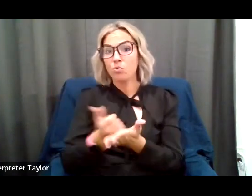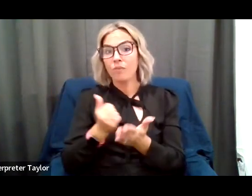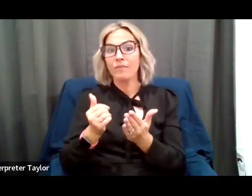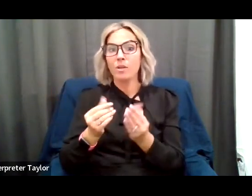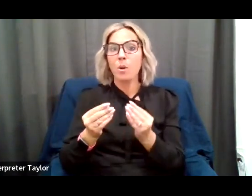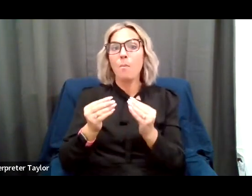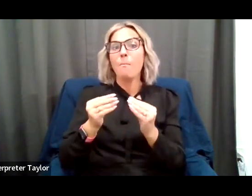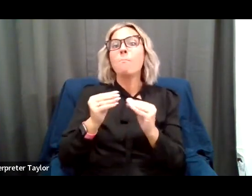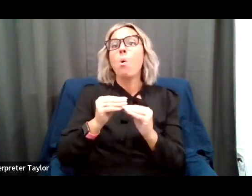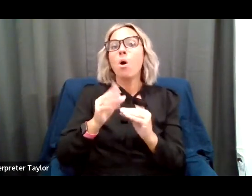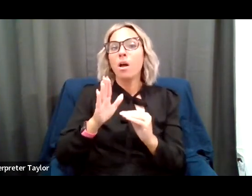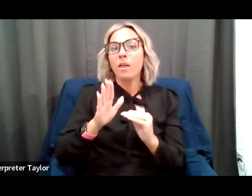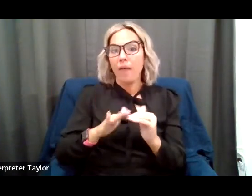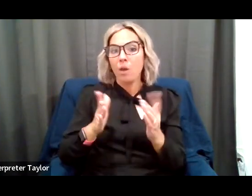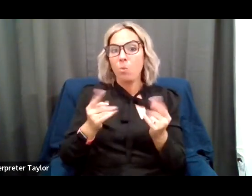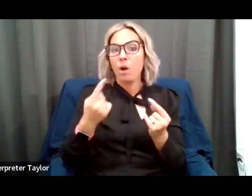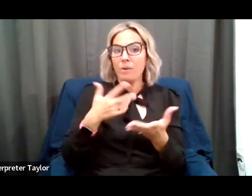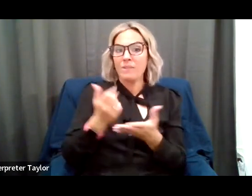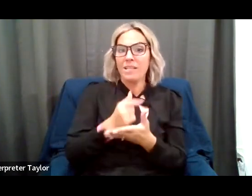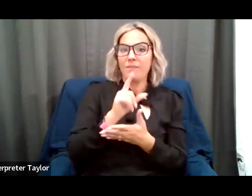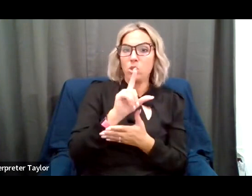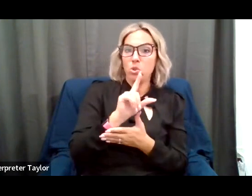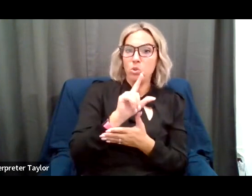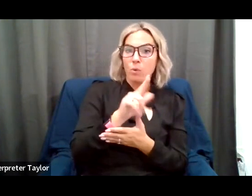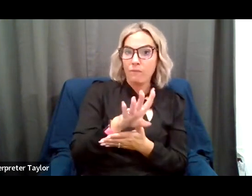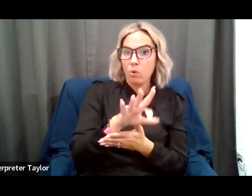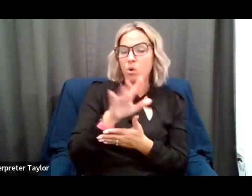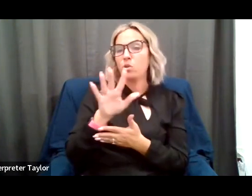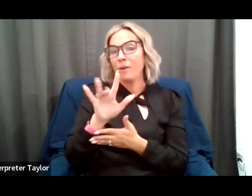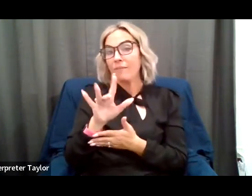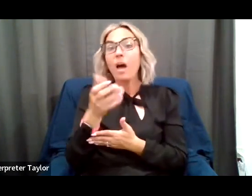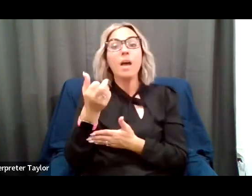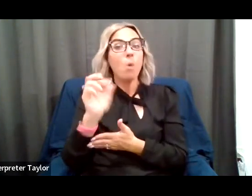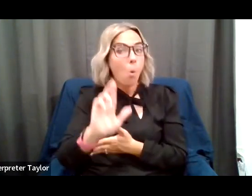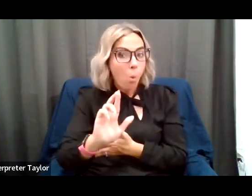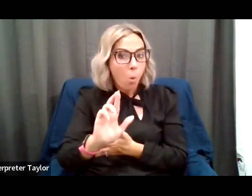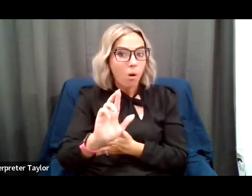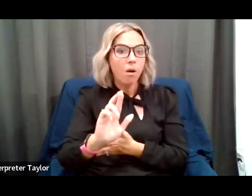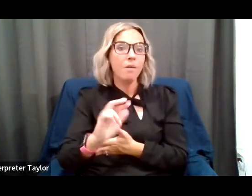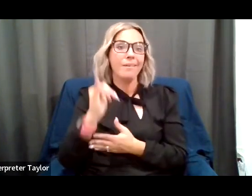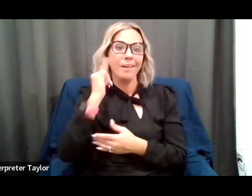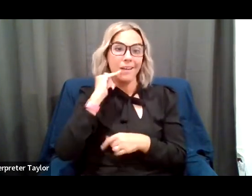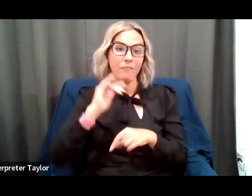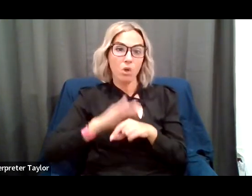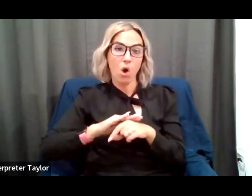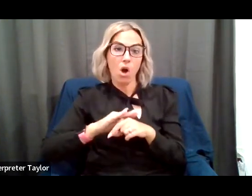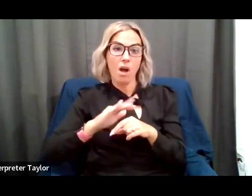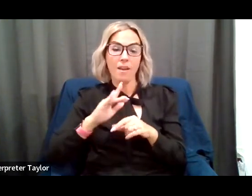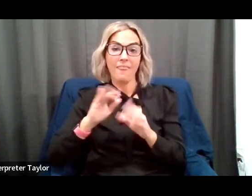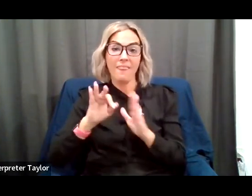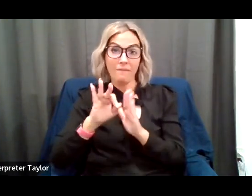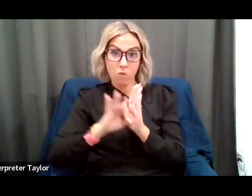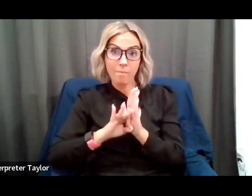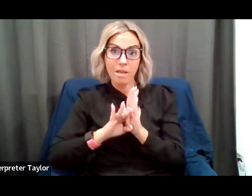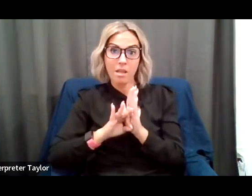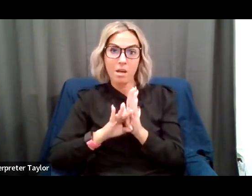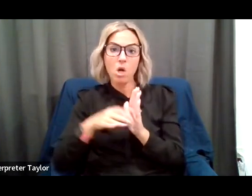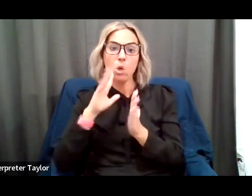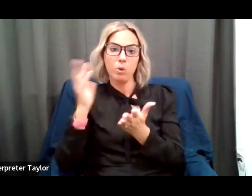have received in 24/25. Or if you're on the funding formula, you would receive that.